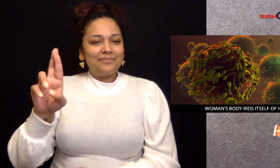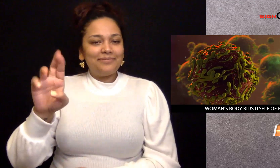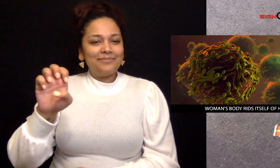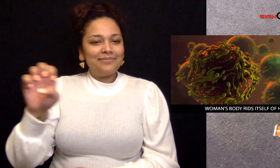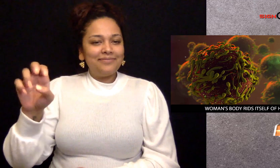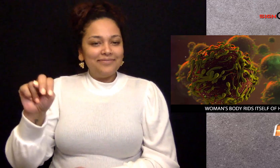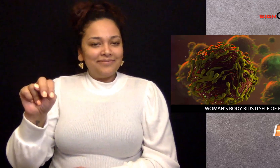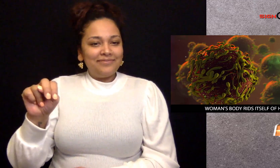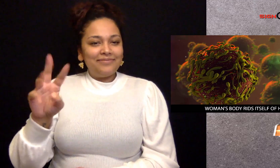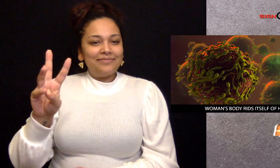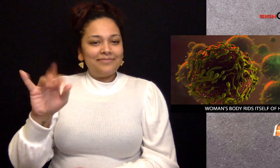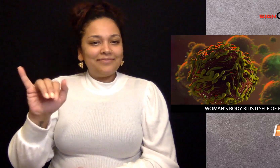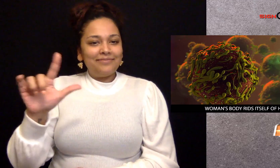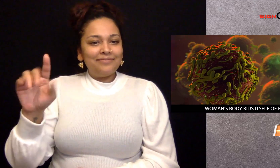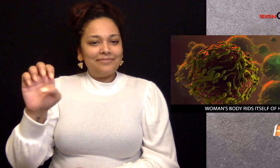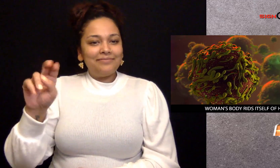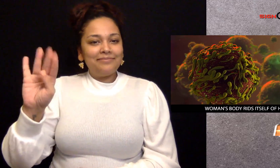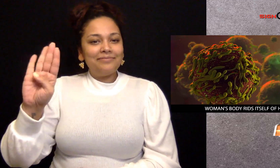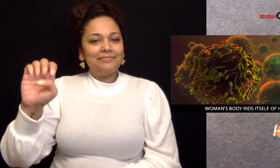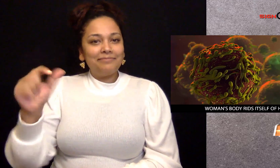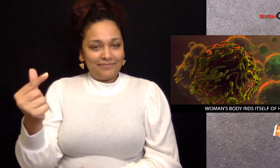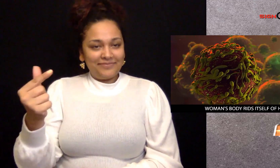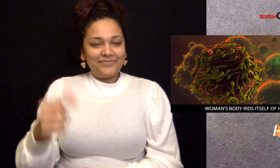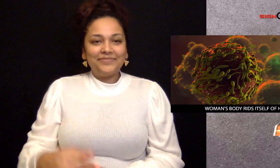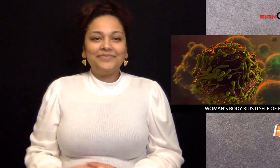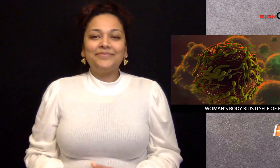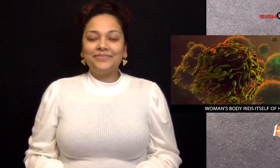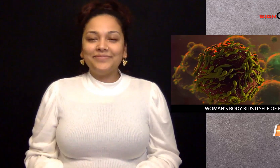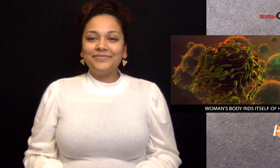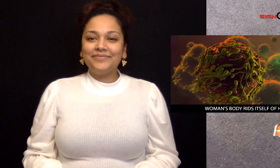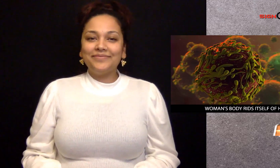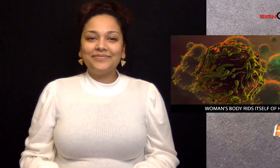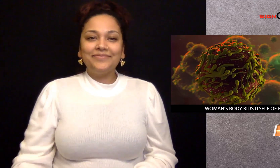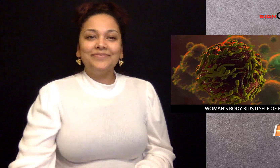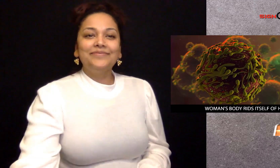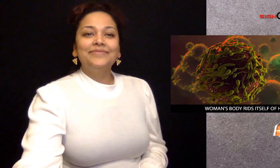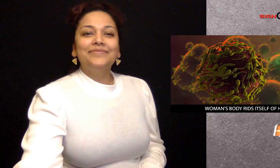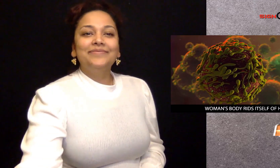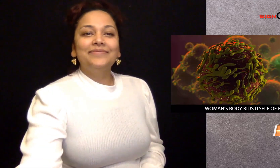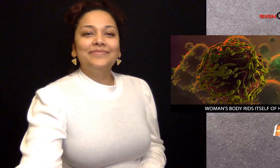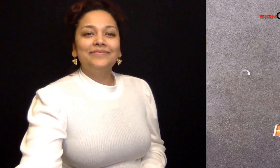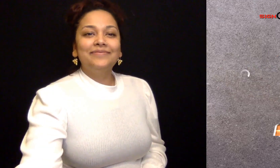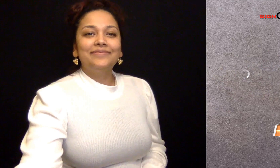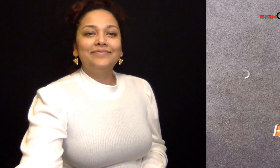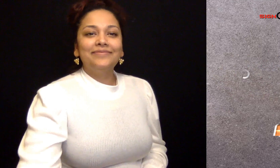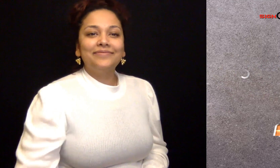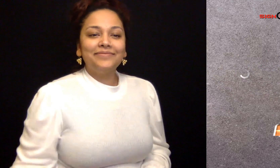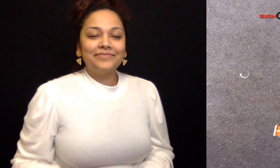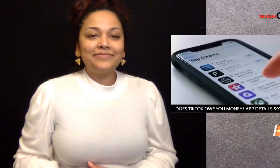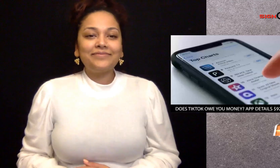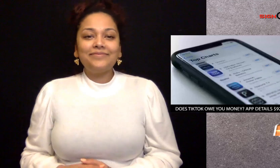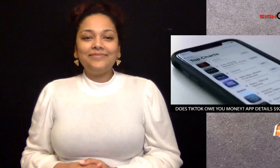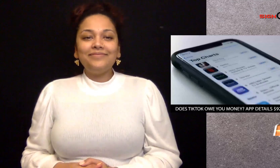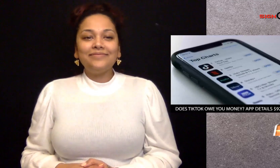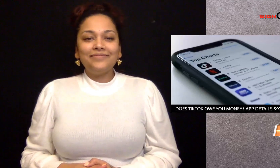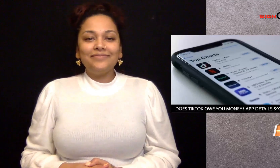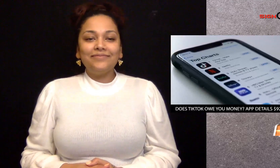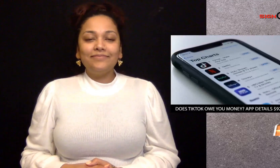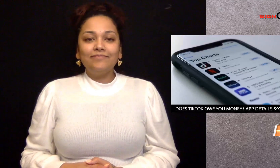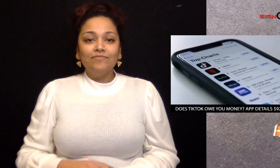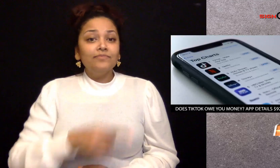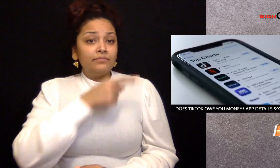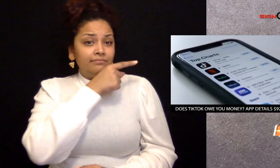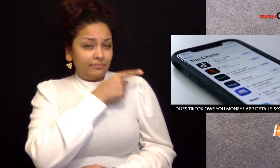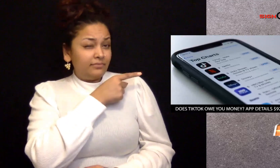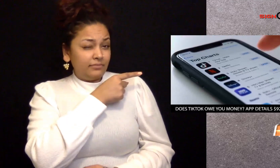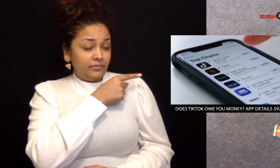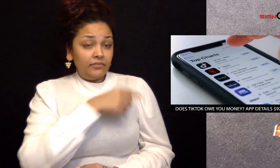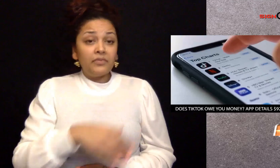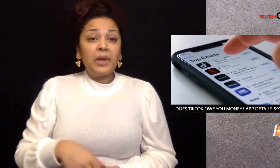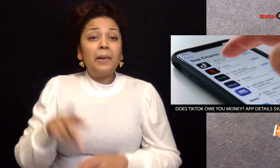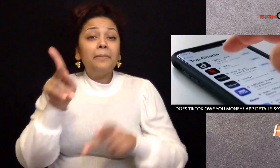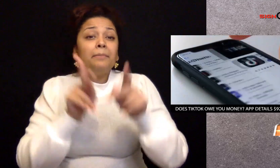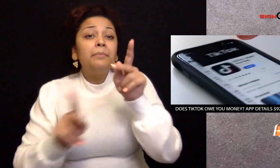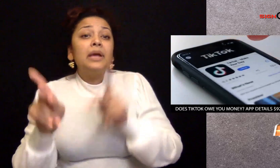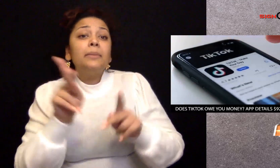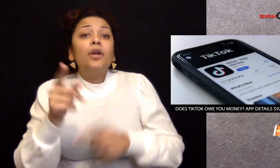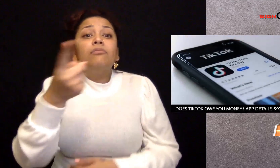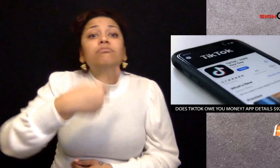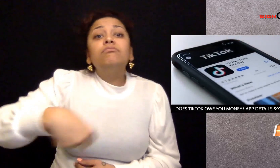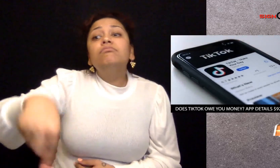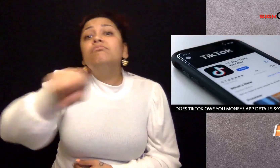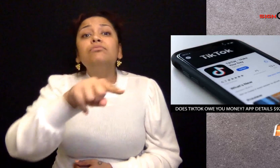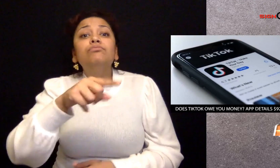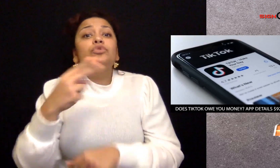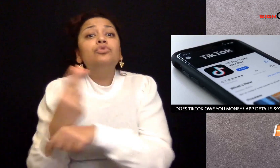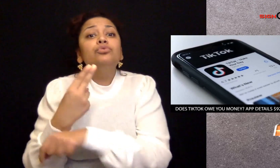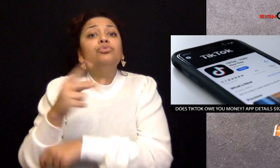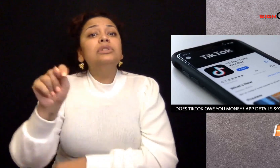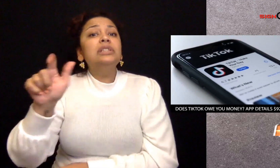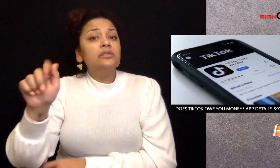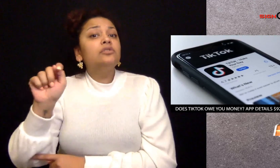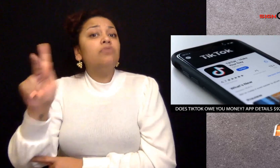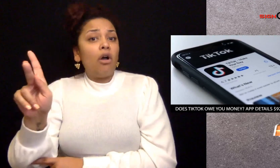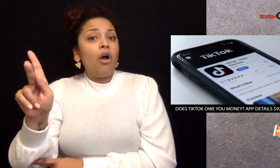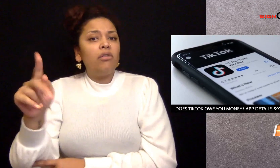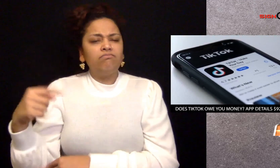Loreen Willenberg